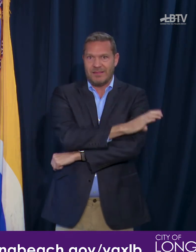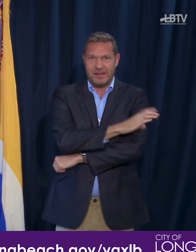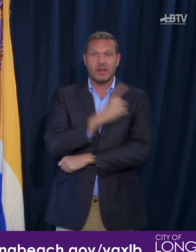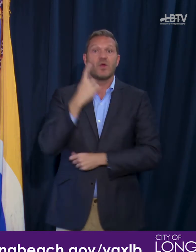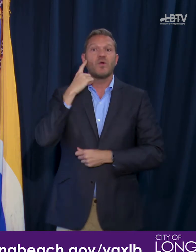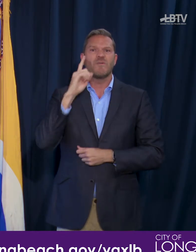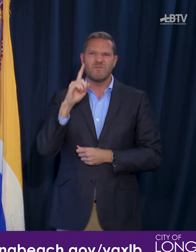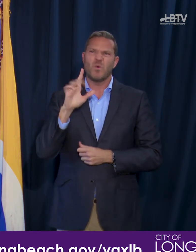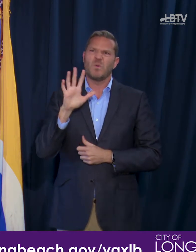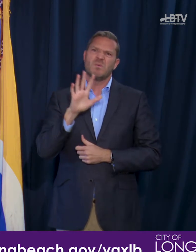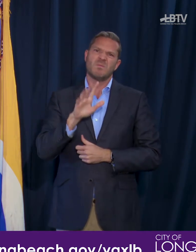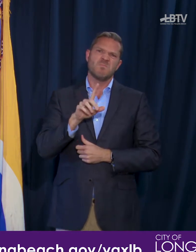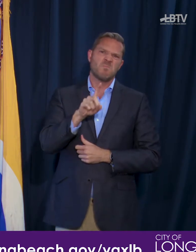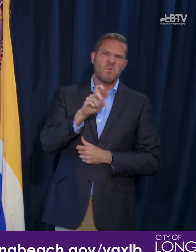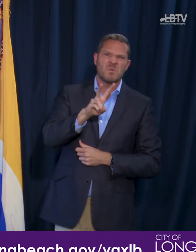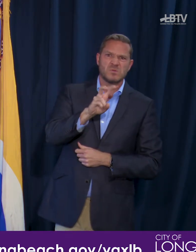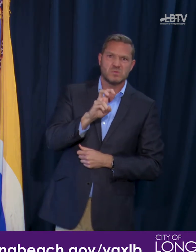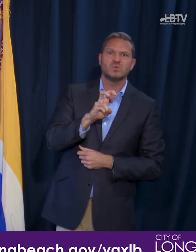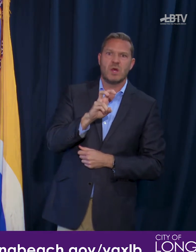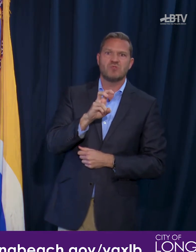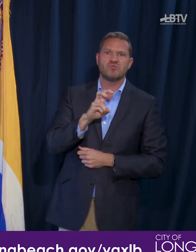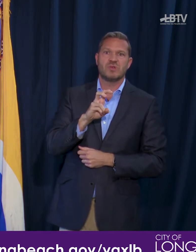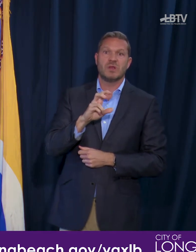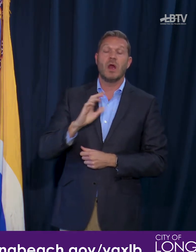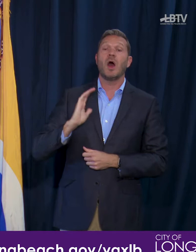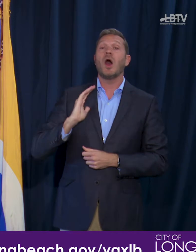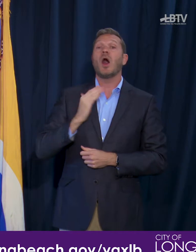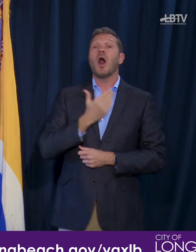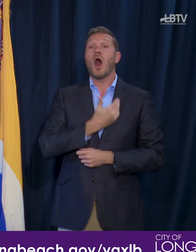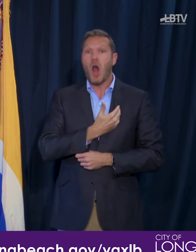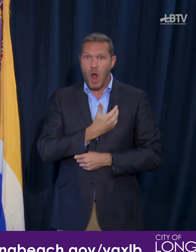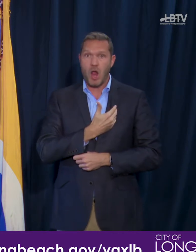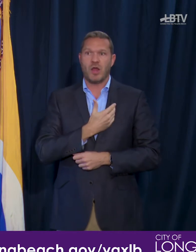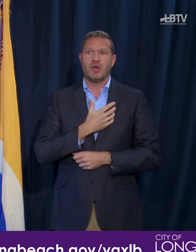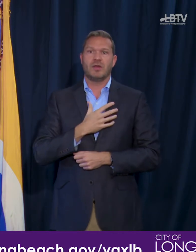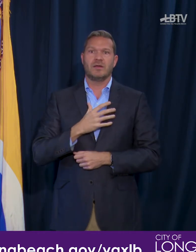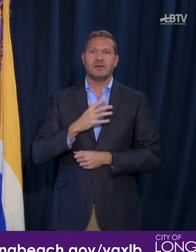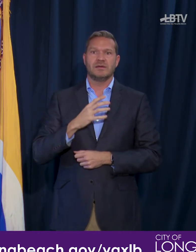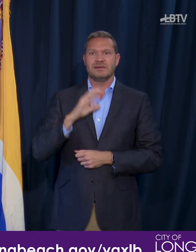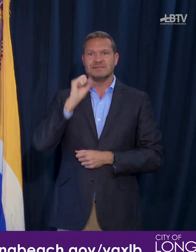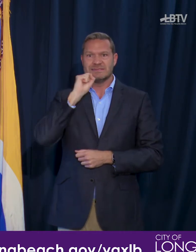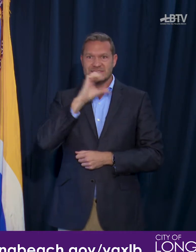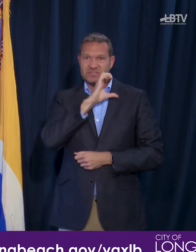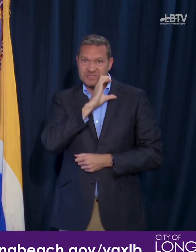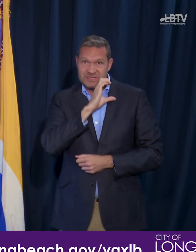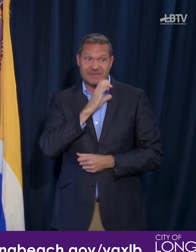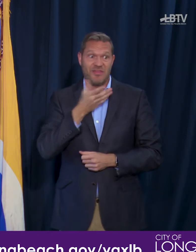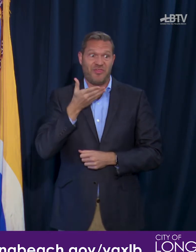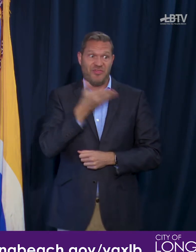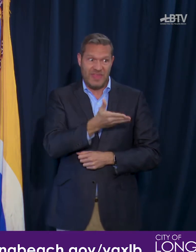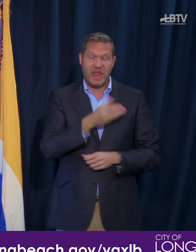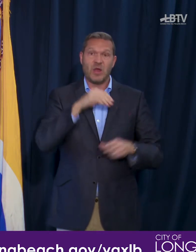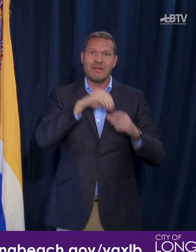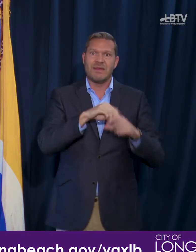hundred of our seniors from our list at the hospital and so, some folks may have noticed